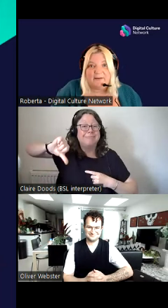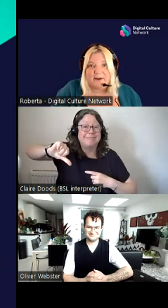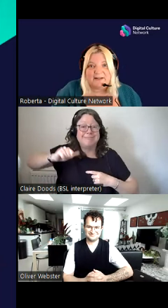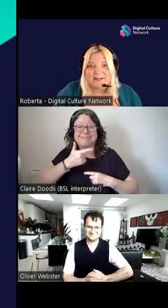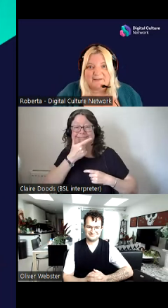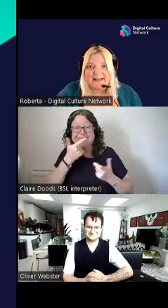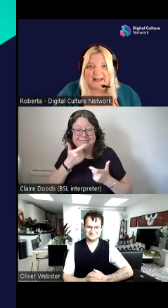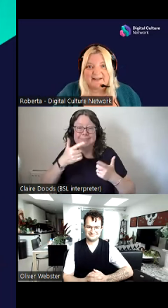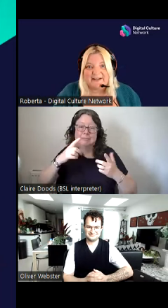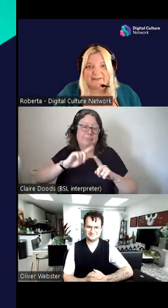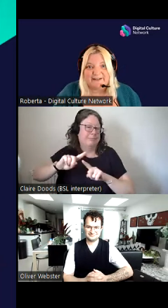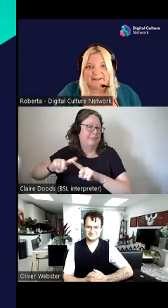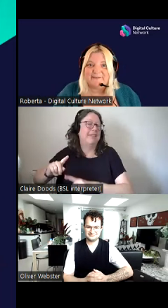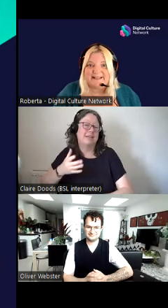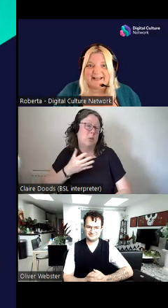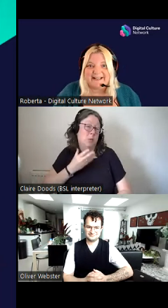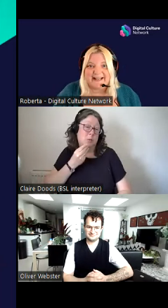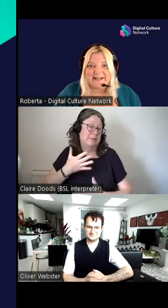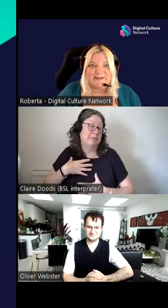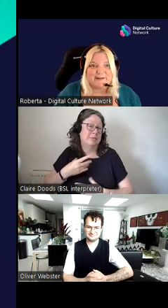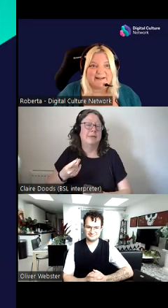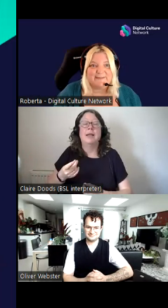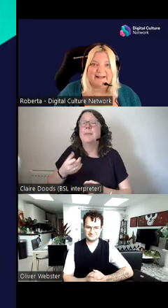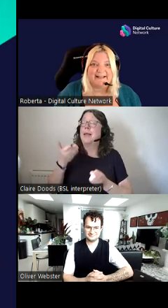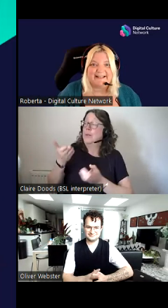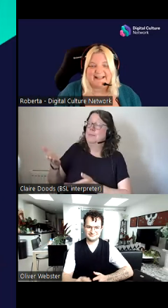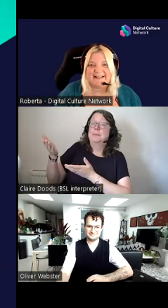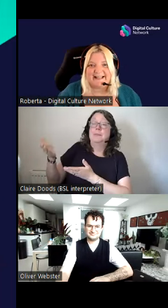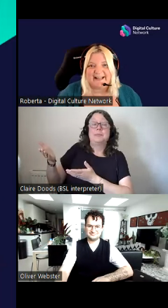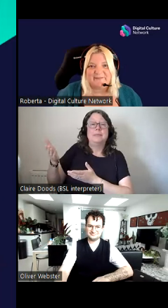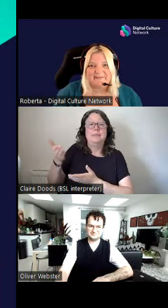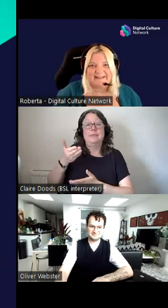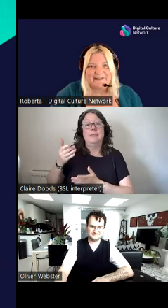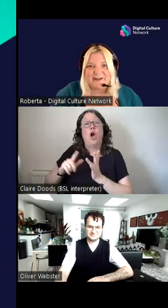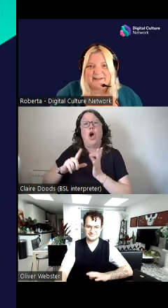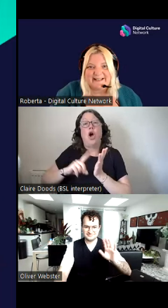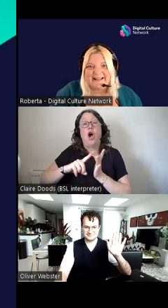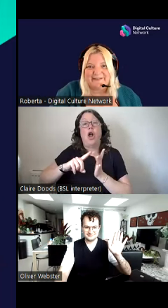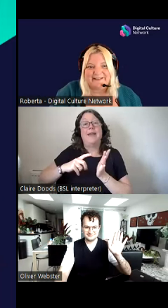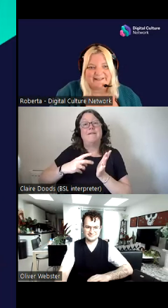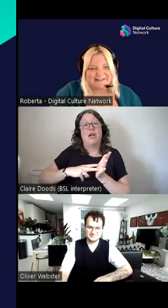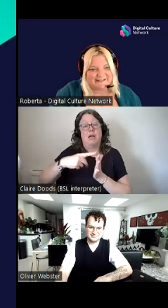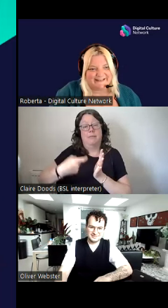I'll pass you over now to Oliver from StageText who's going to be running the session today. Thanks for coming today, Oliver.